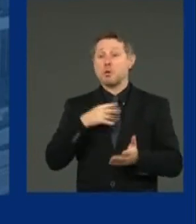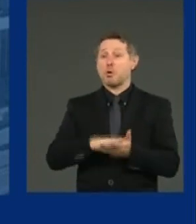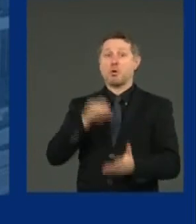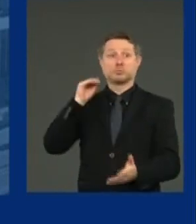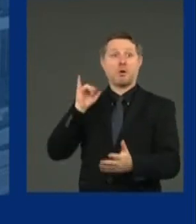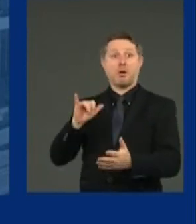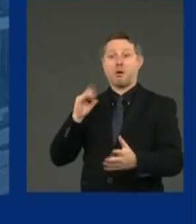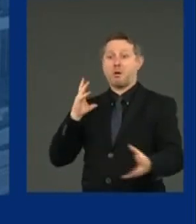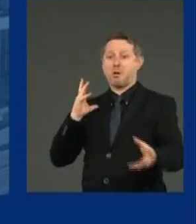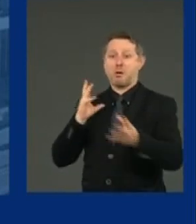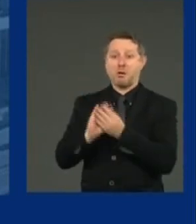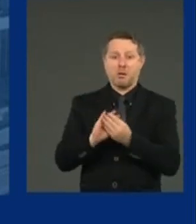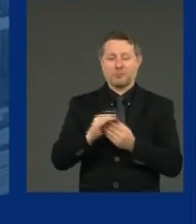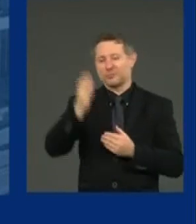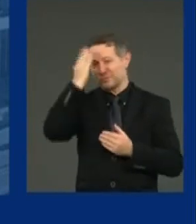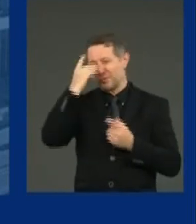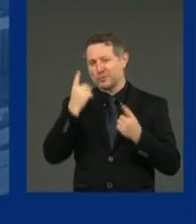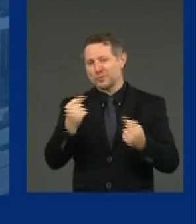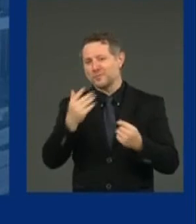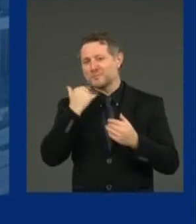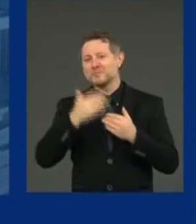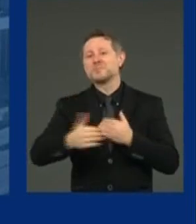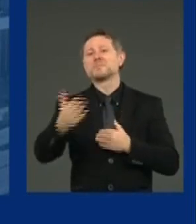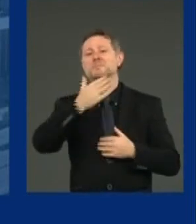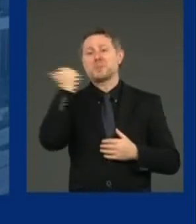AND WHEN YOU GET BACK UP, YOU